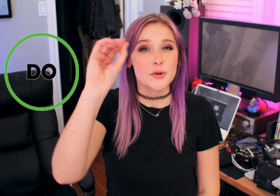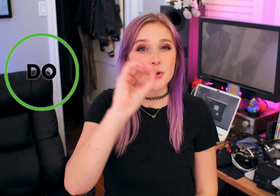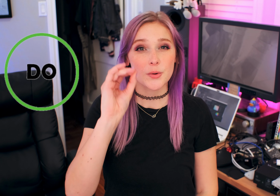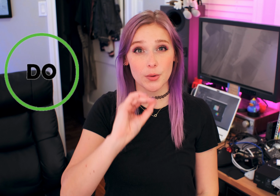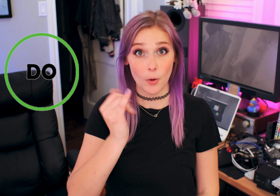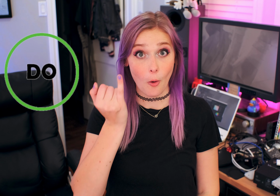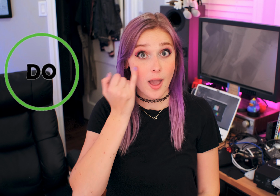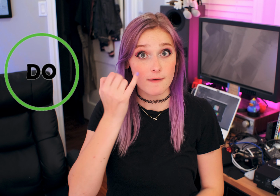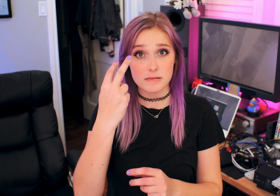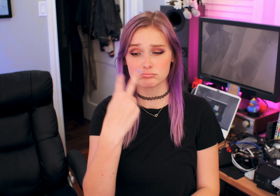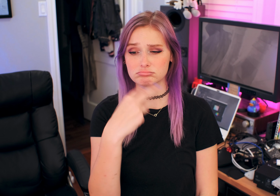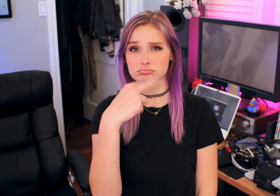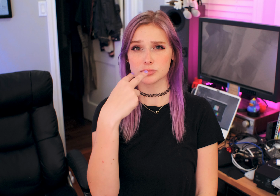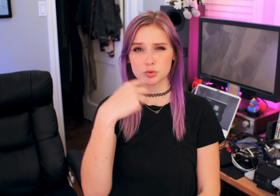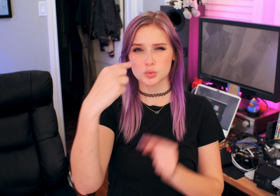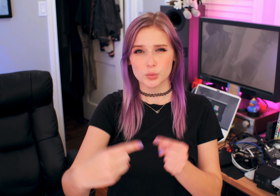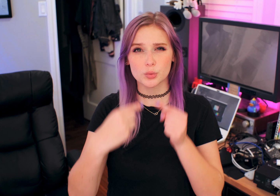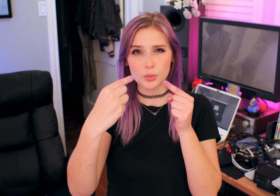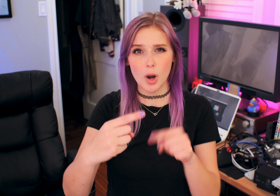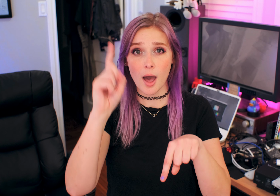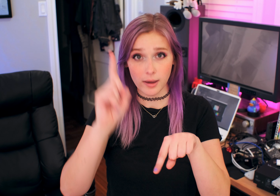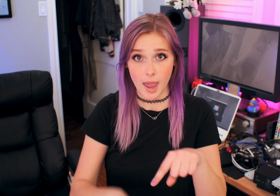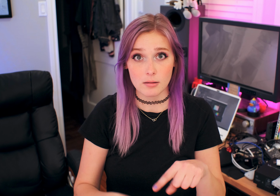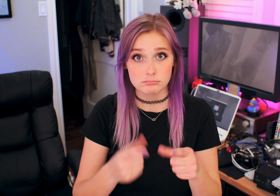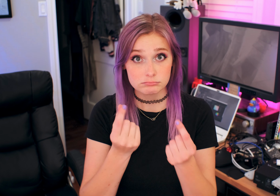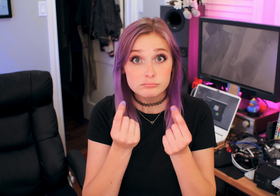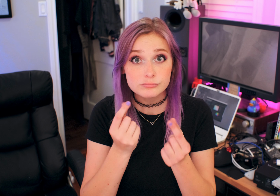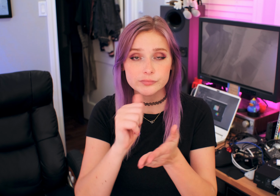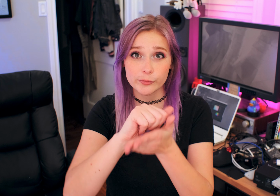Write as an accommodation if lipreading doesn't work out.